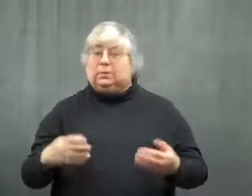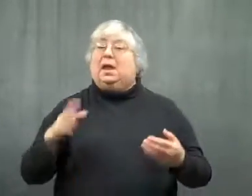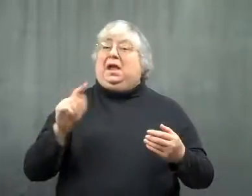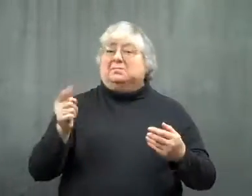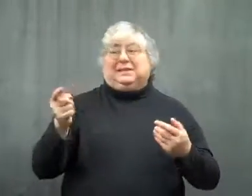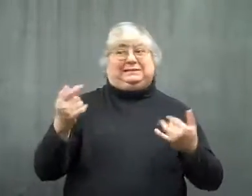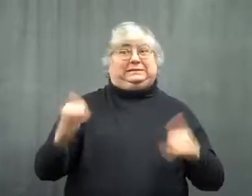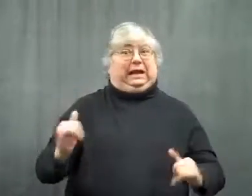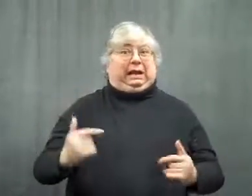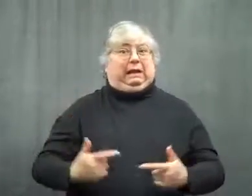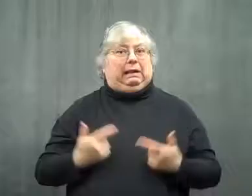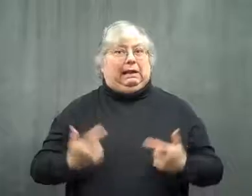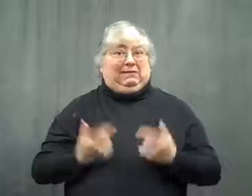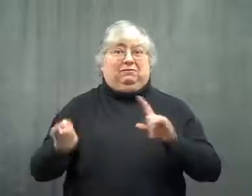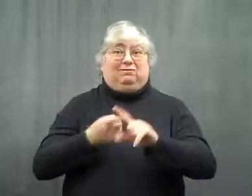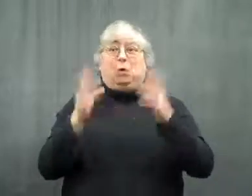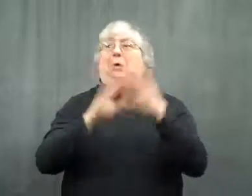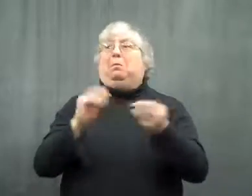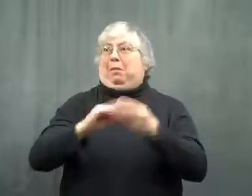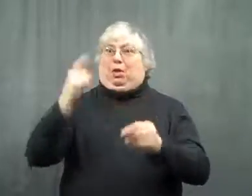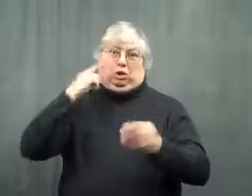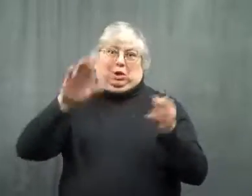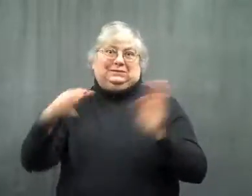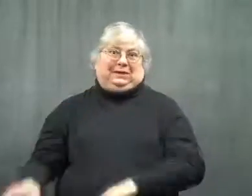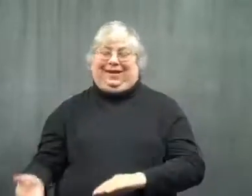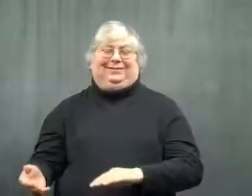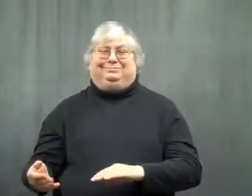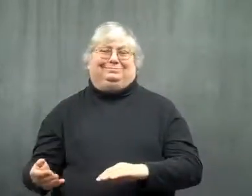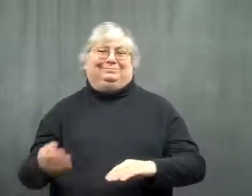At first it was reported that she had died, but she hadn't.